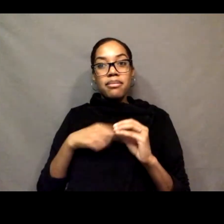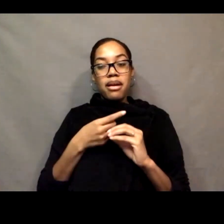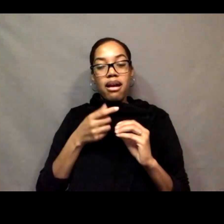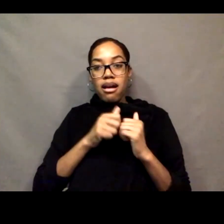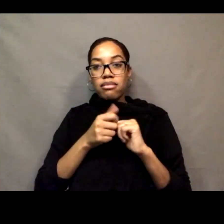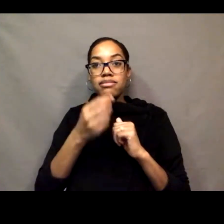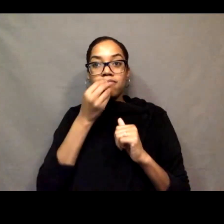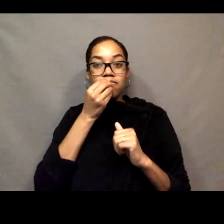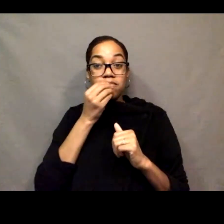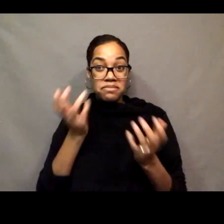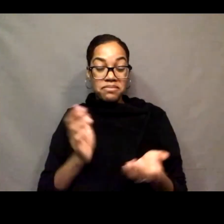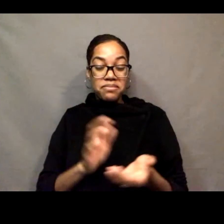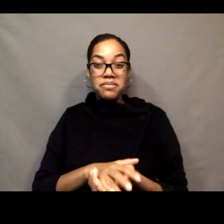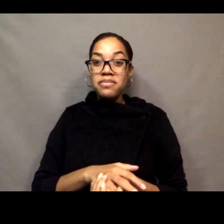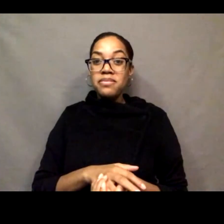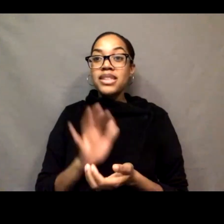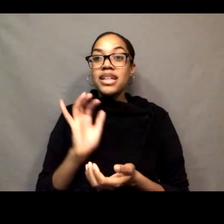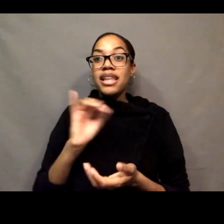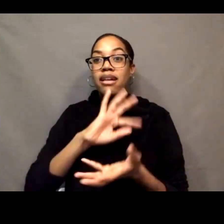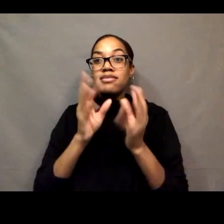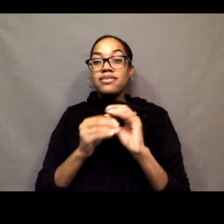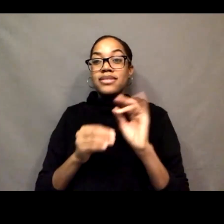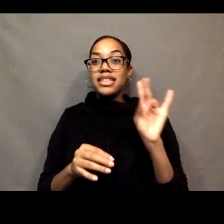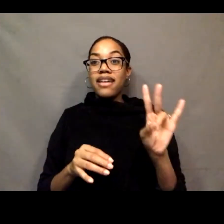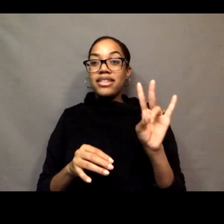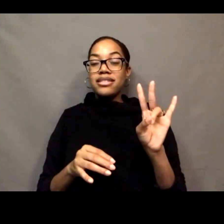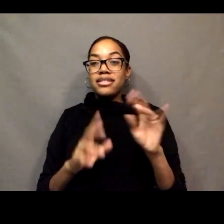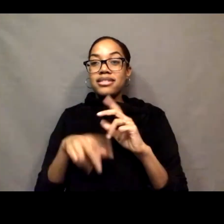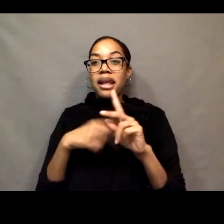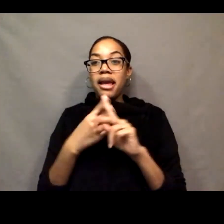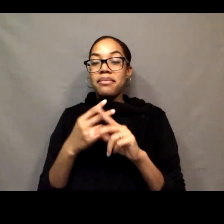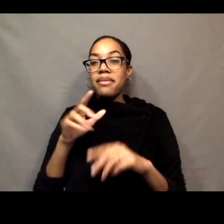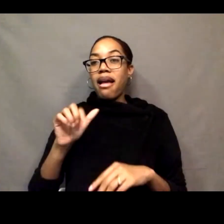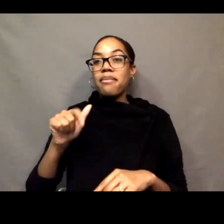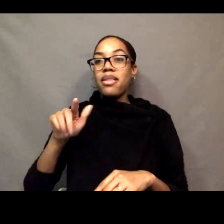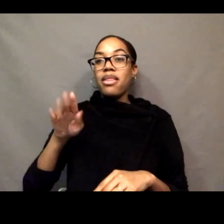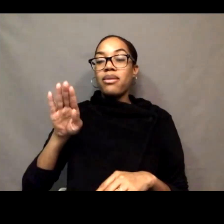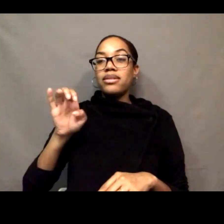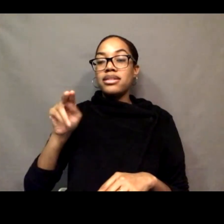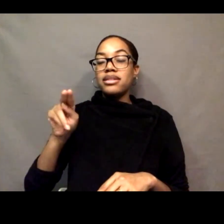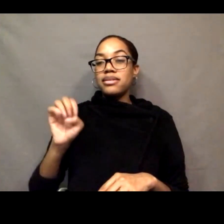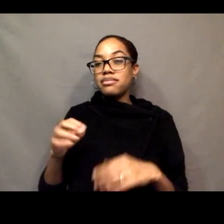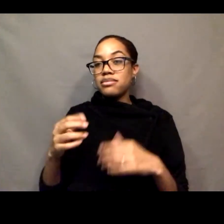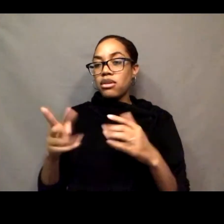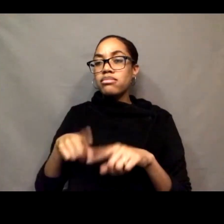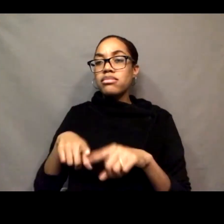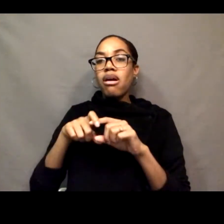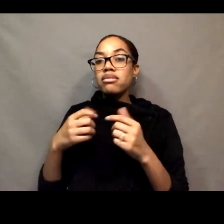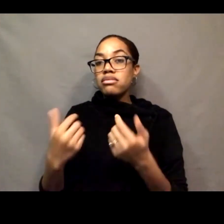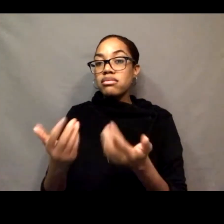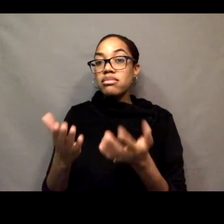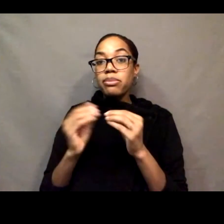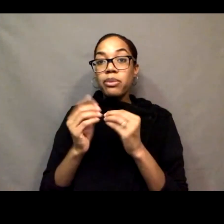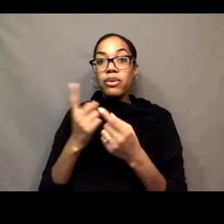So those are the seven species of abalone. I'm just going to pause quickly just to see before we move on, if there are any or other questions